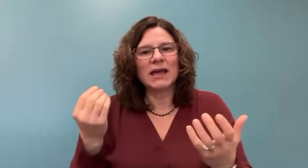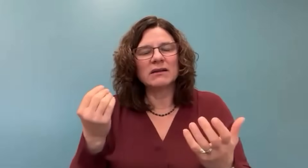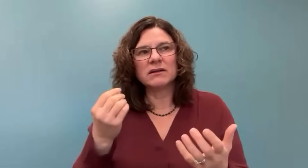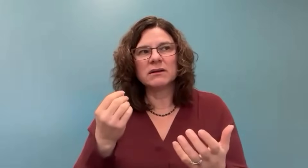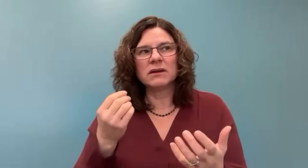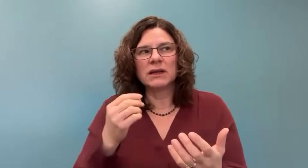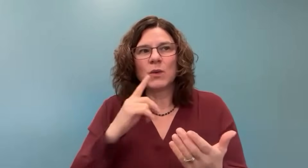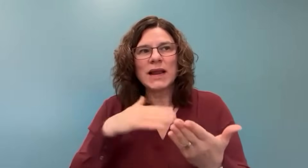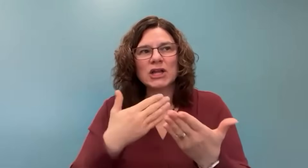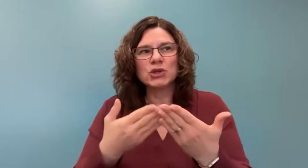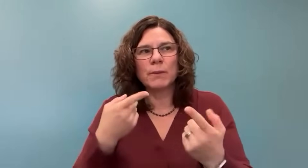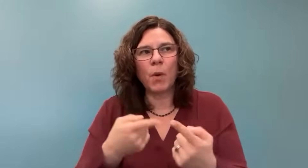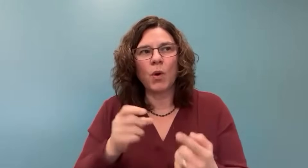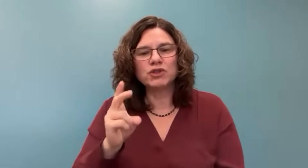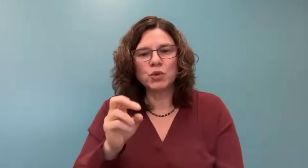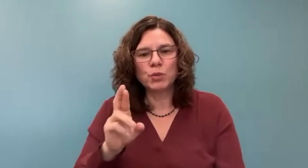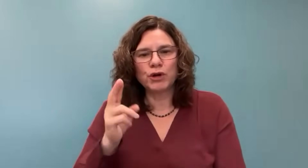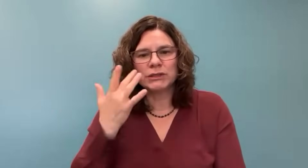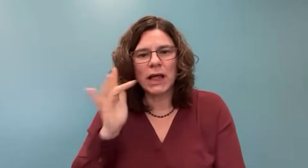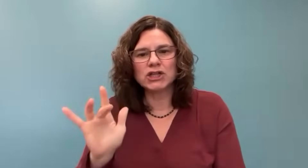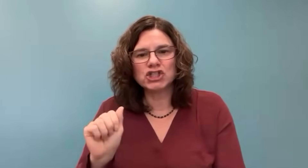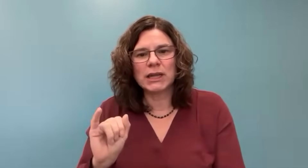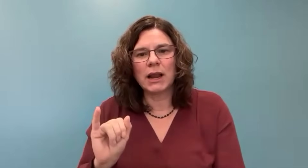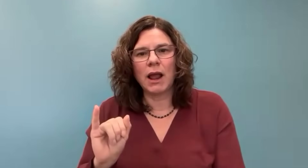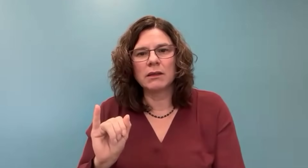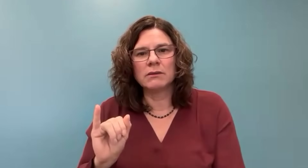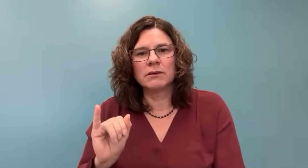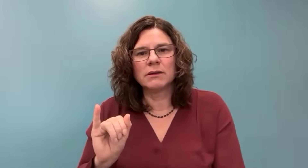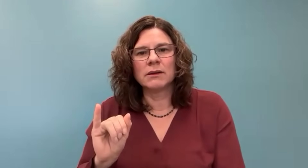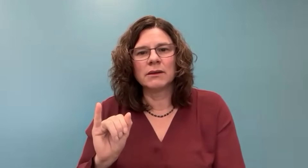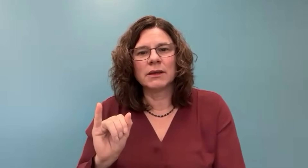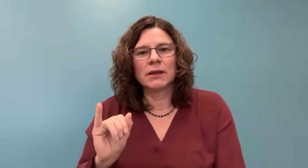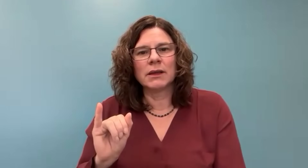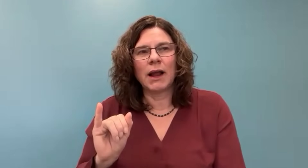It’ll get to the point of a super intelligent AI.